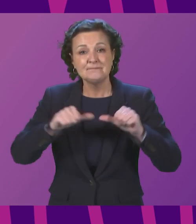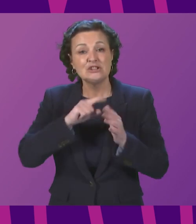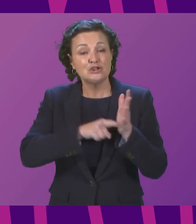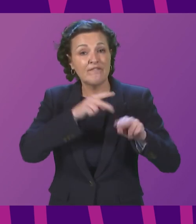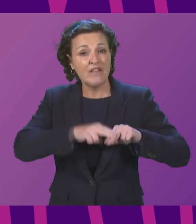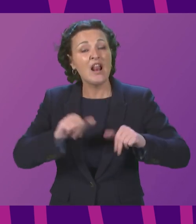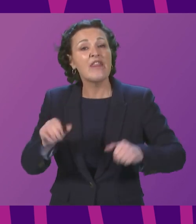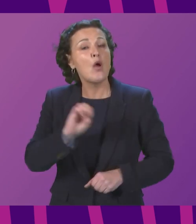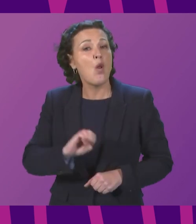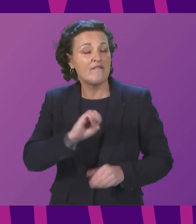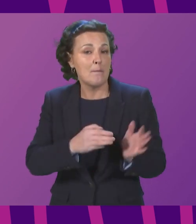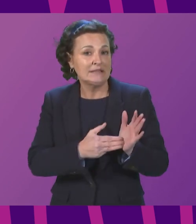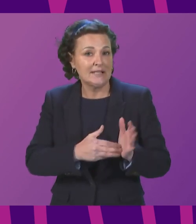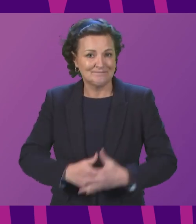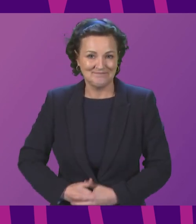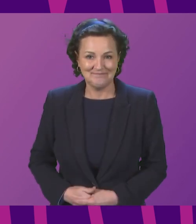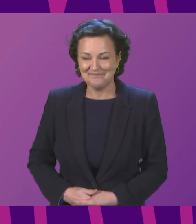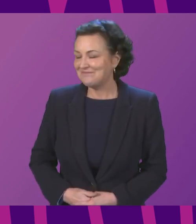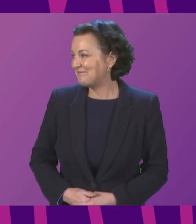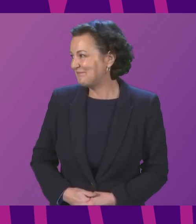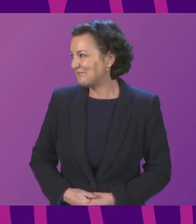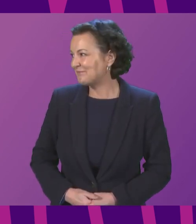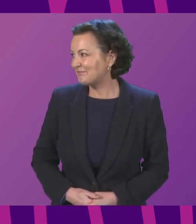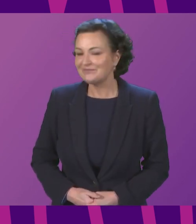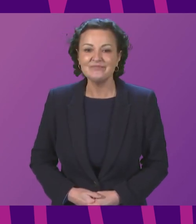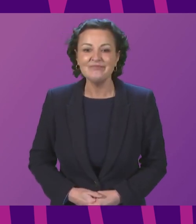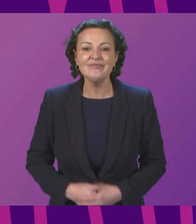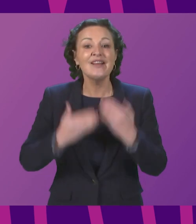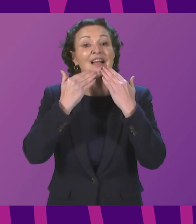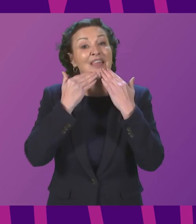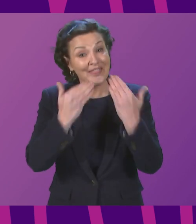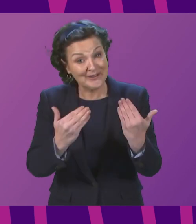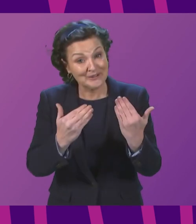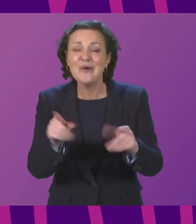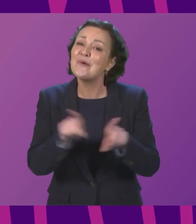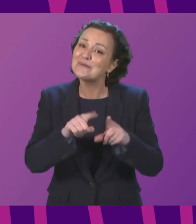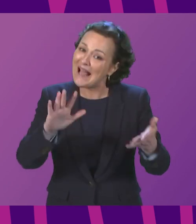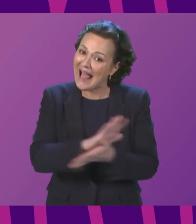Thank you, Presiding Officer, and a very happy new year to you and—